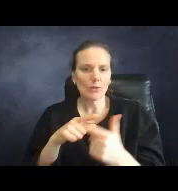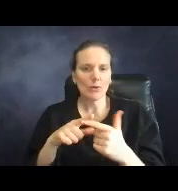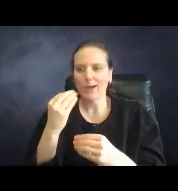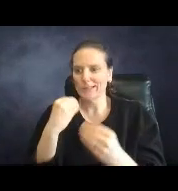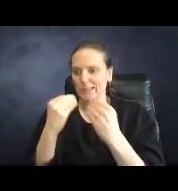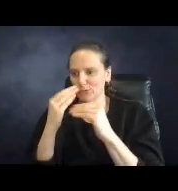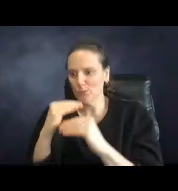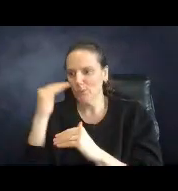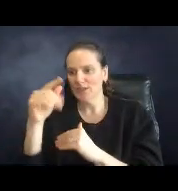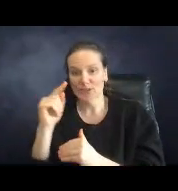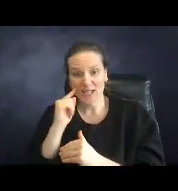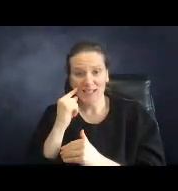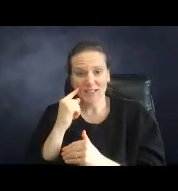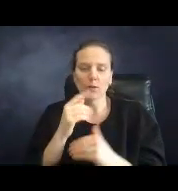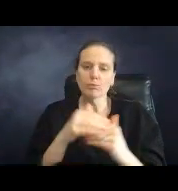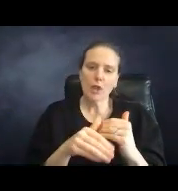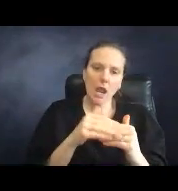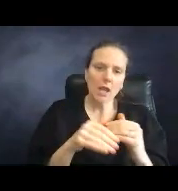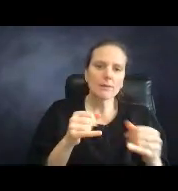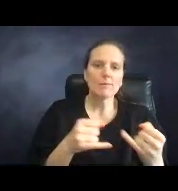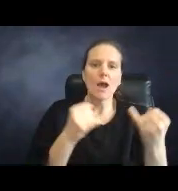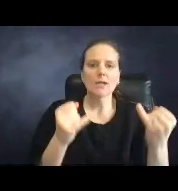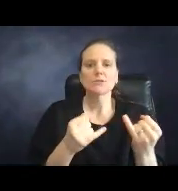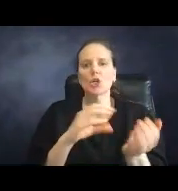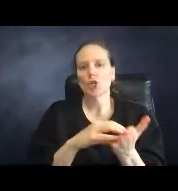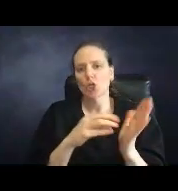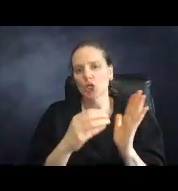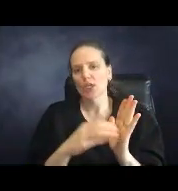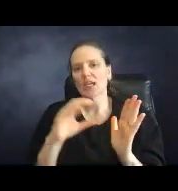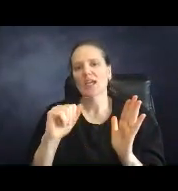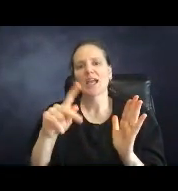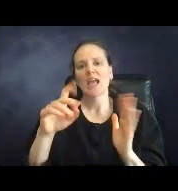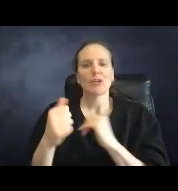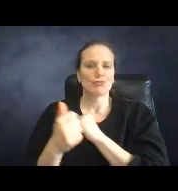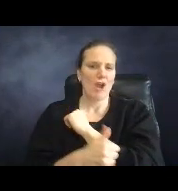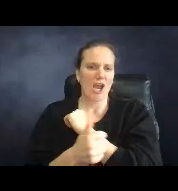It's also bread, pasta, cookies, cakes, crackers, chips, things like that.